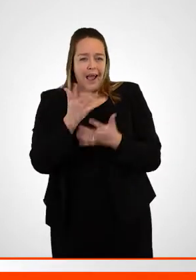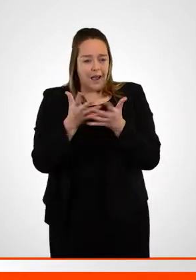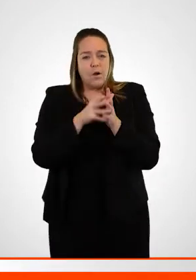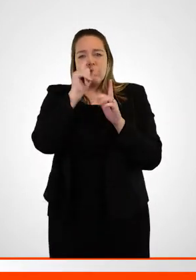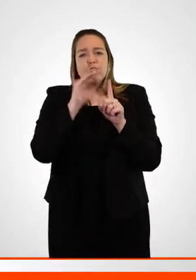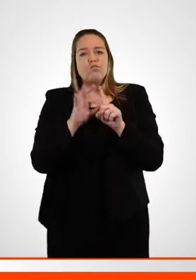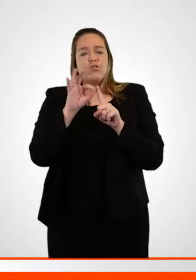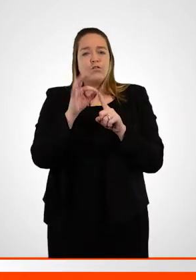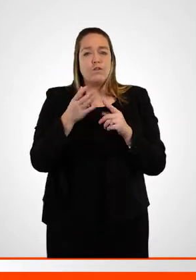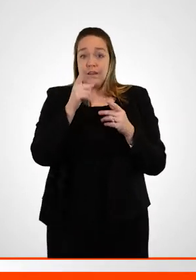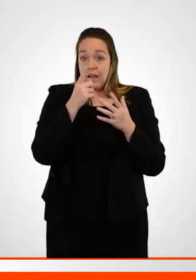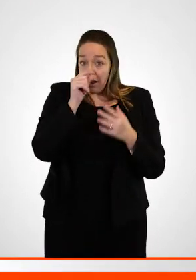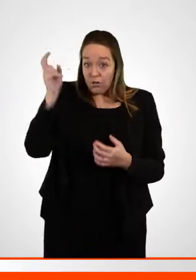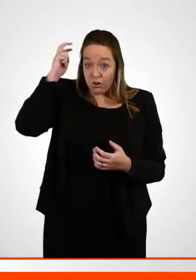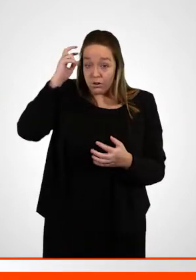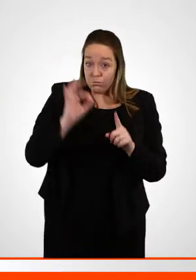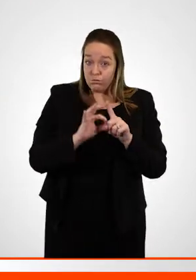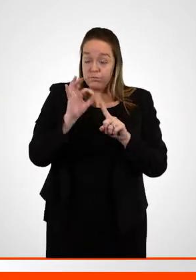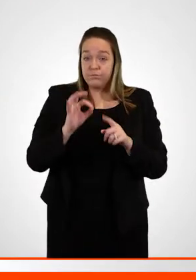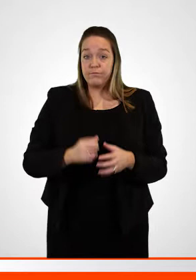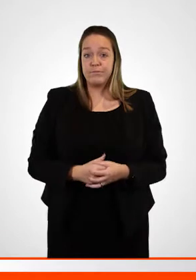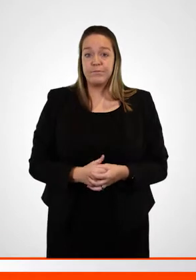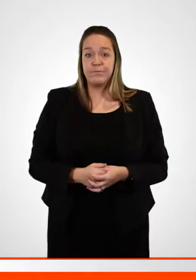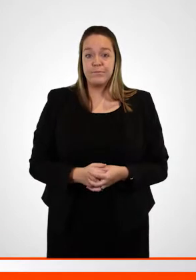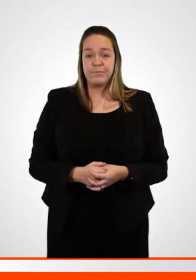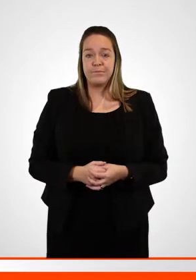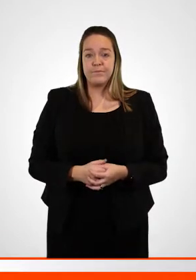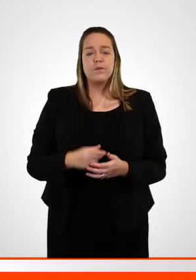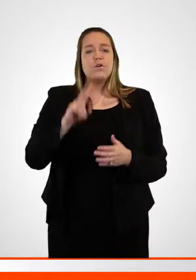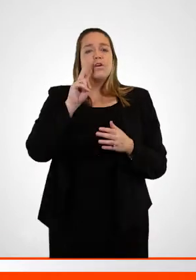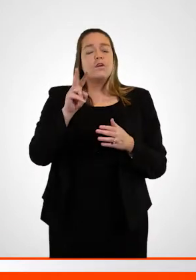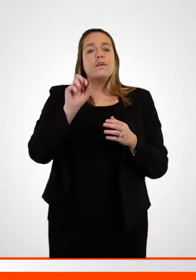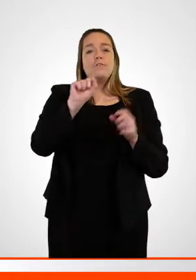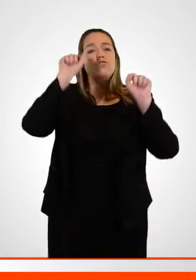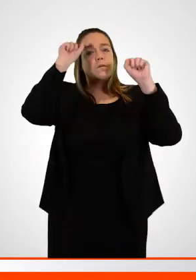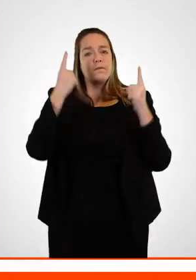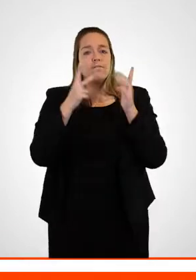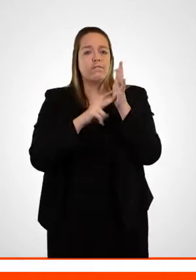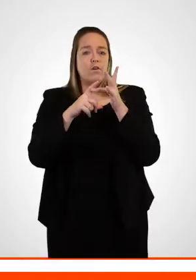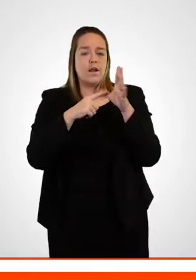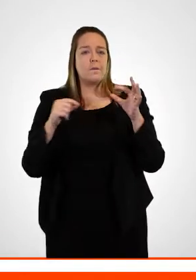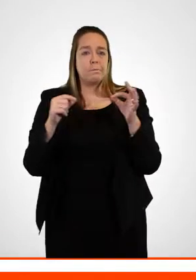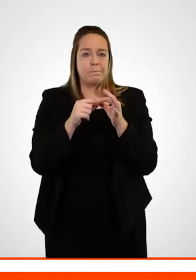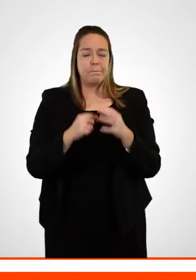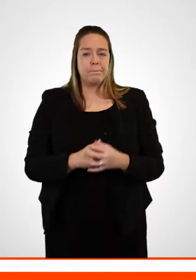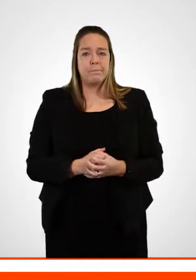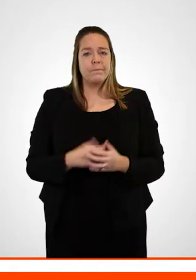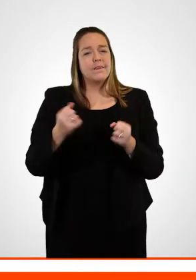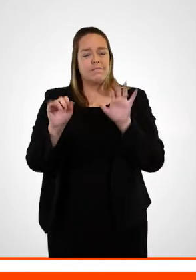Can we improve things with a cochlear implant? Then if we look at receptive vocabulary, again, a similar picture.